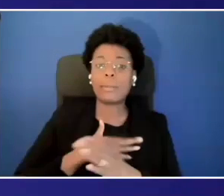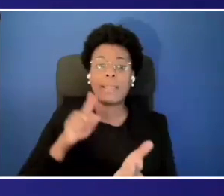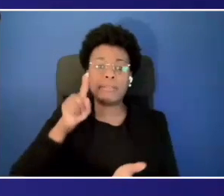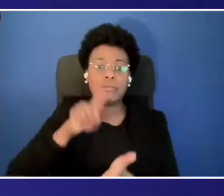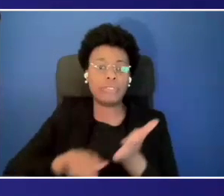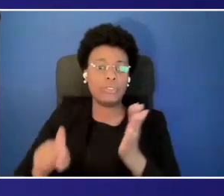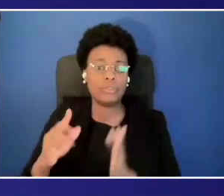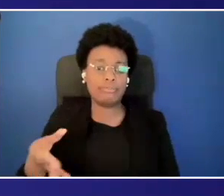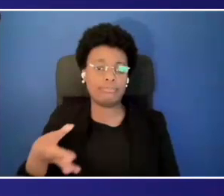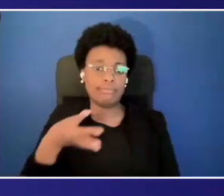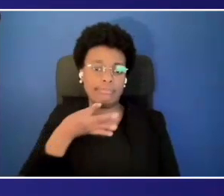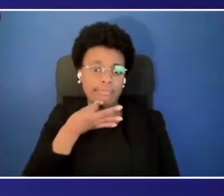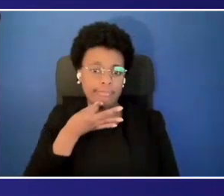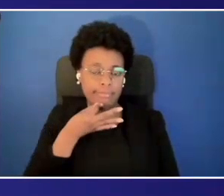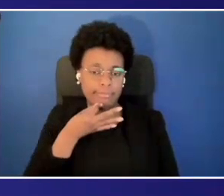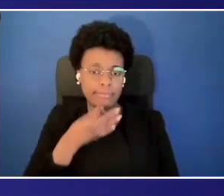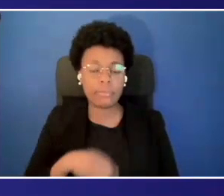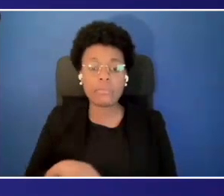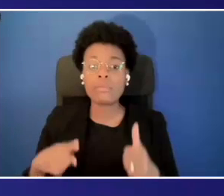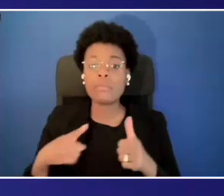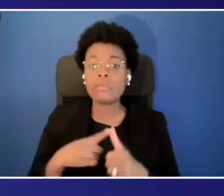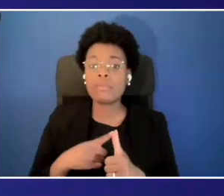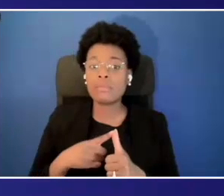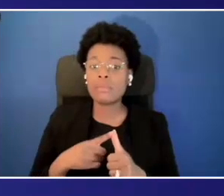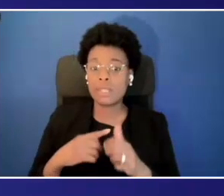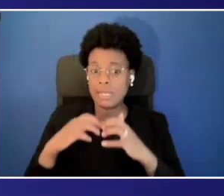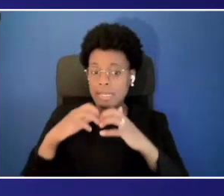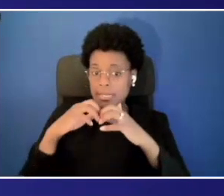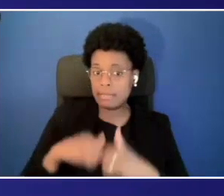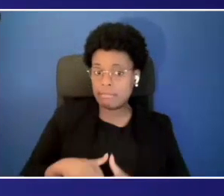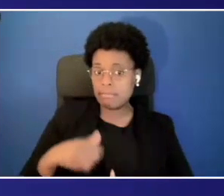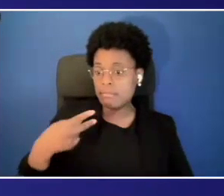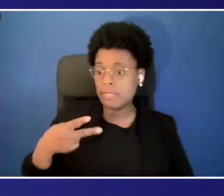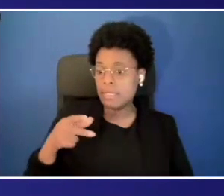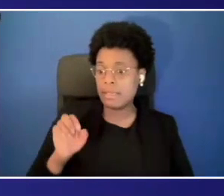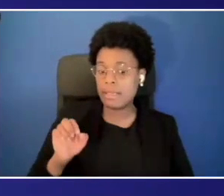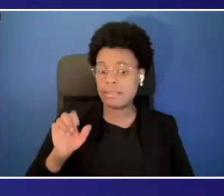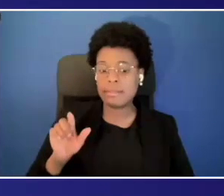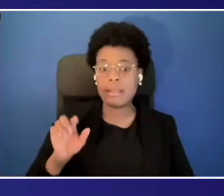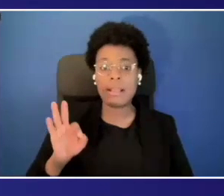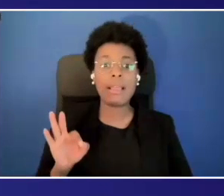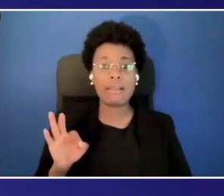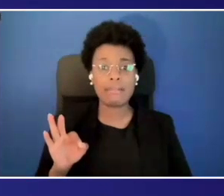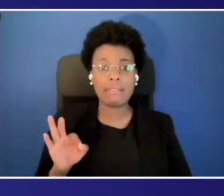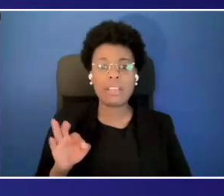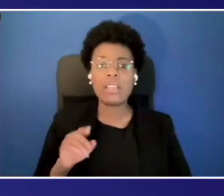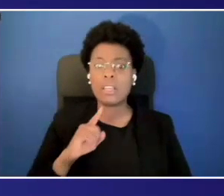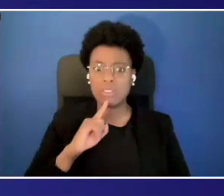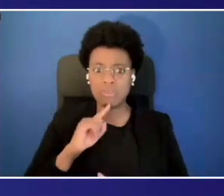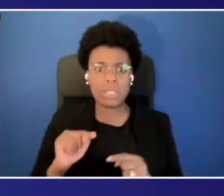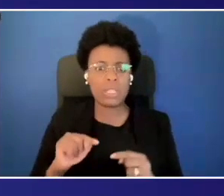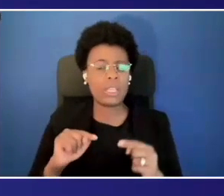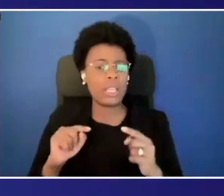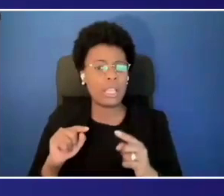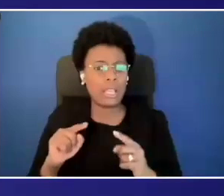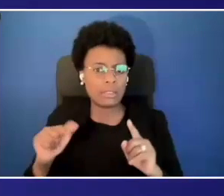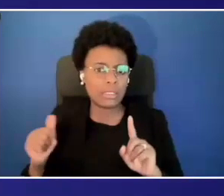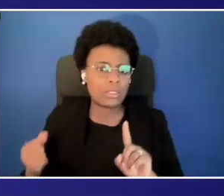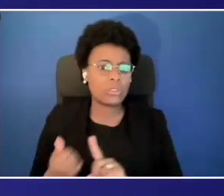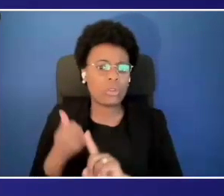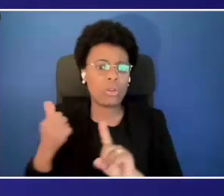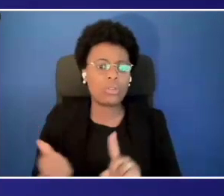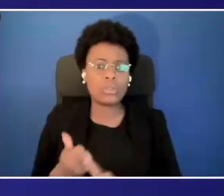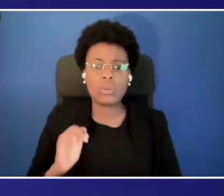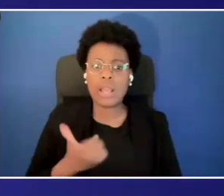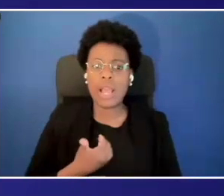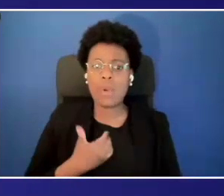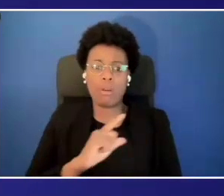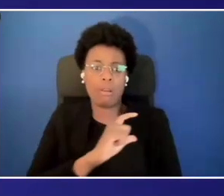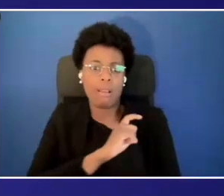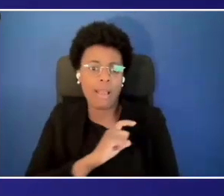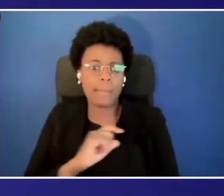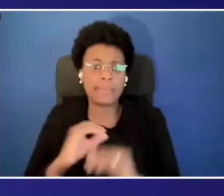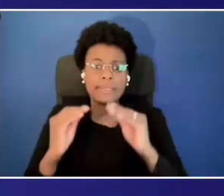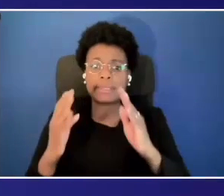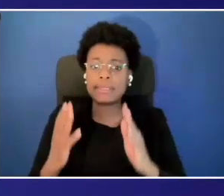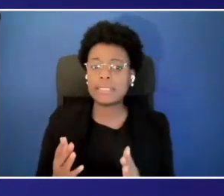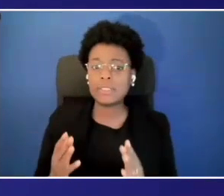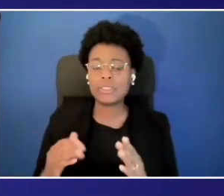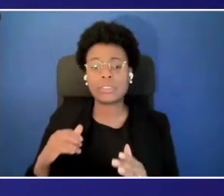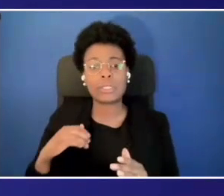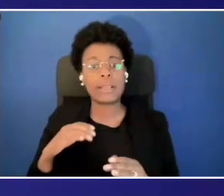First, st any attempt to dismantle the PSLF program is an assault on our cops, teachers, counselors, and other public servants who keep our country safe.